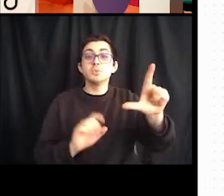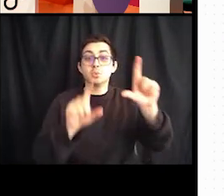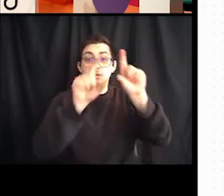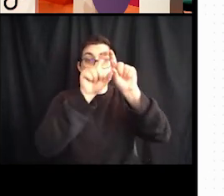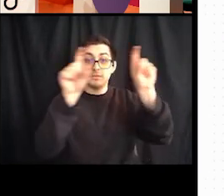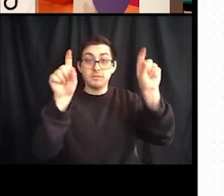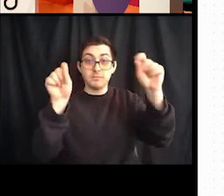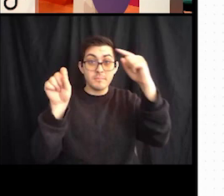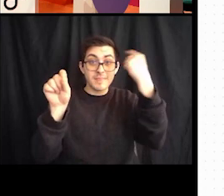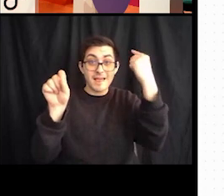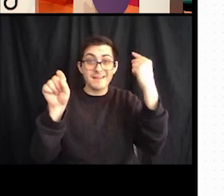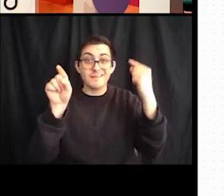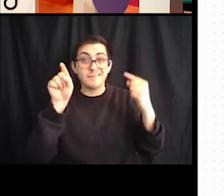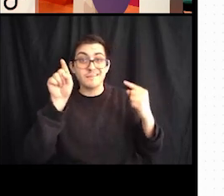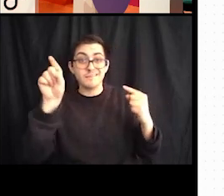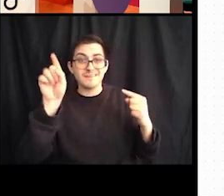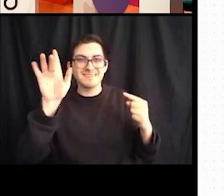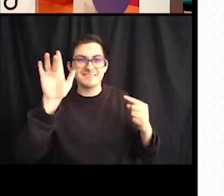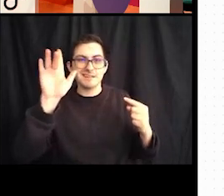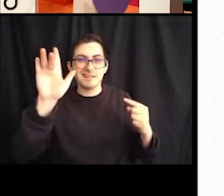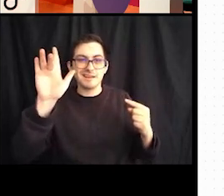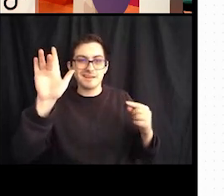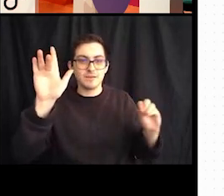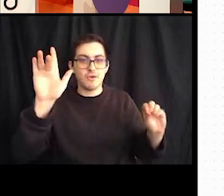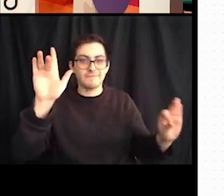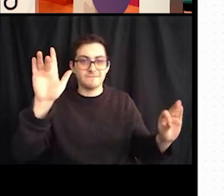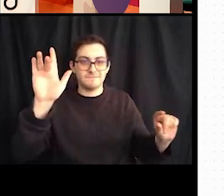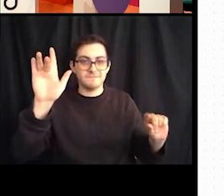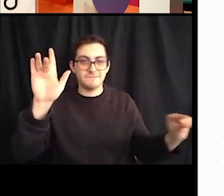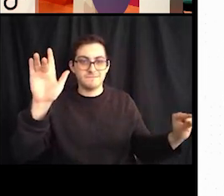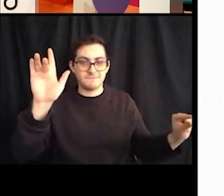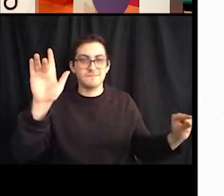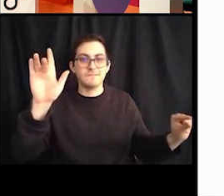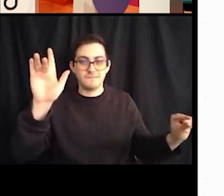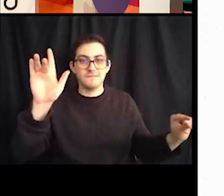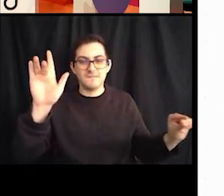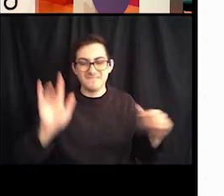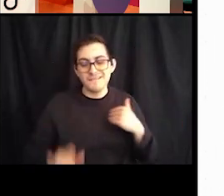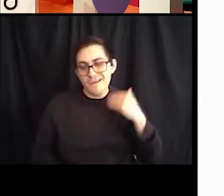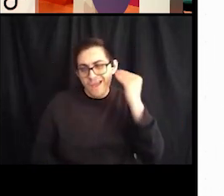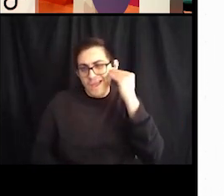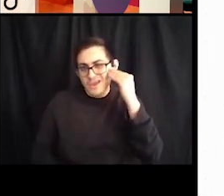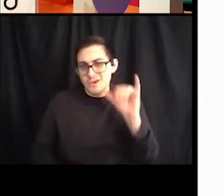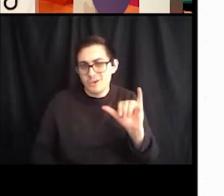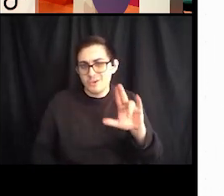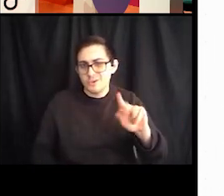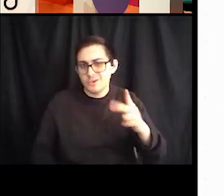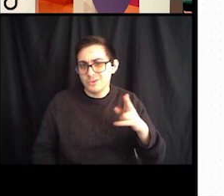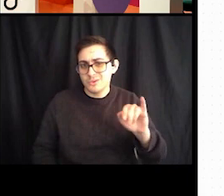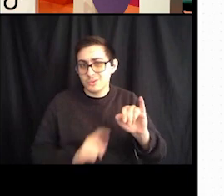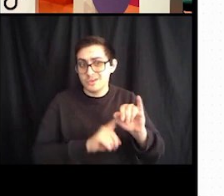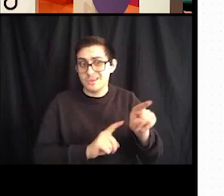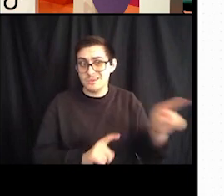Oh that's super cool. OK well, I know that Yuhki's kind of a big shot and I really want to leverage his power of his name.